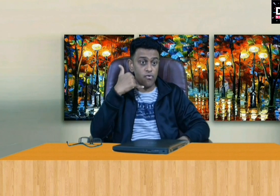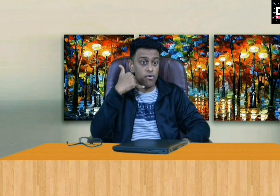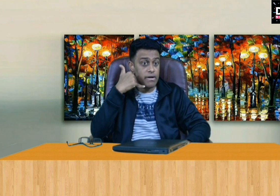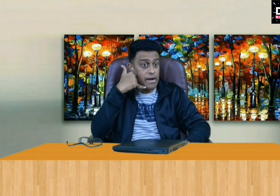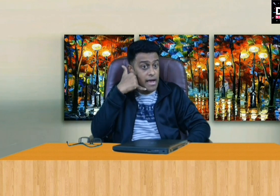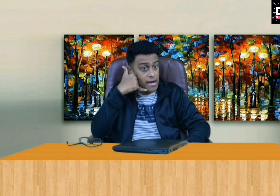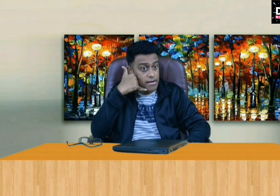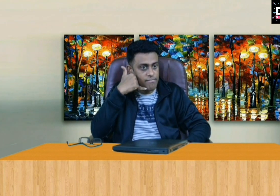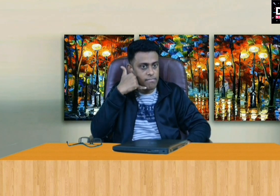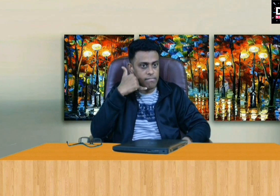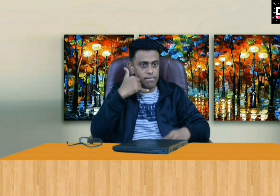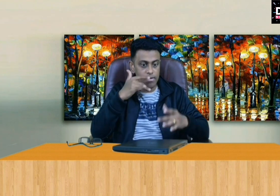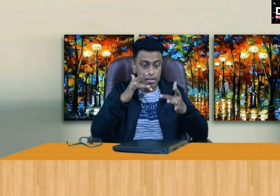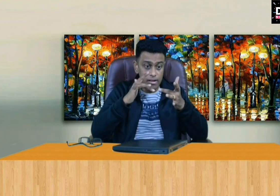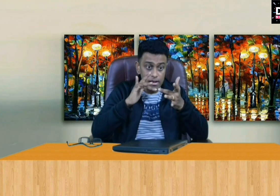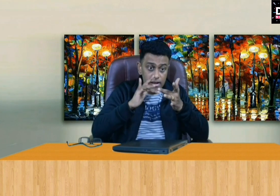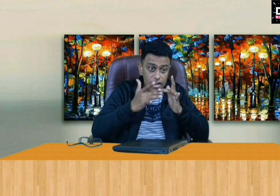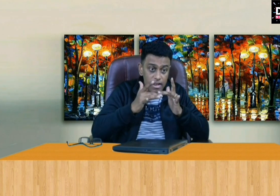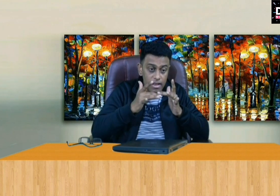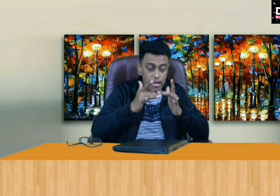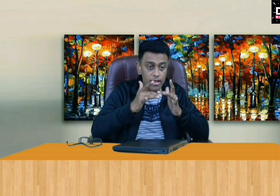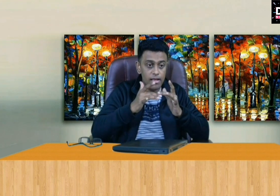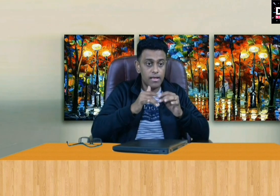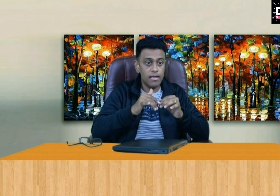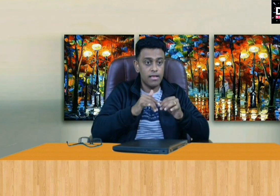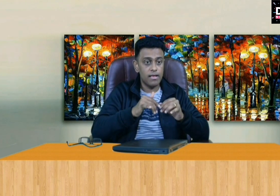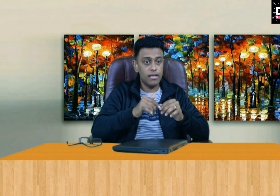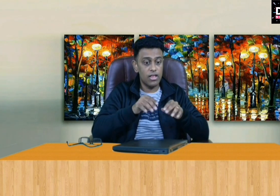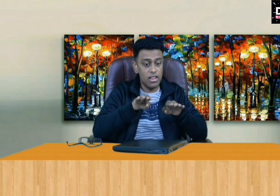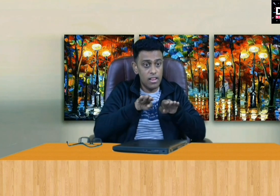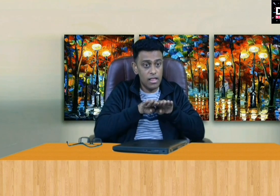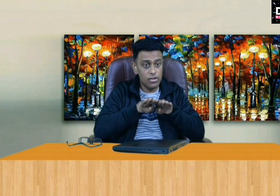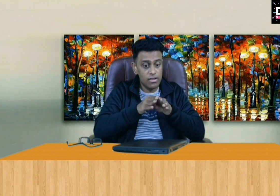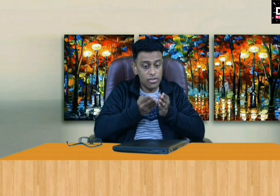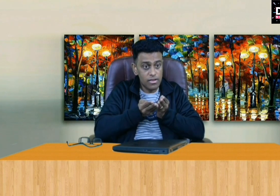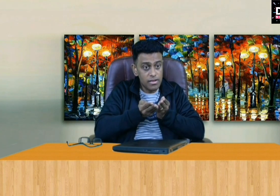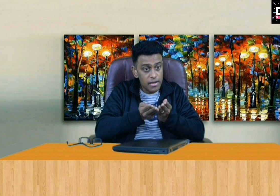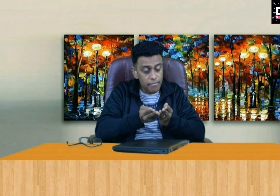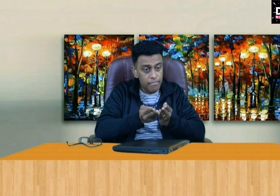Contact, Links, Relationships....